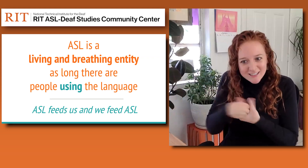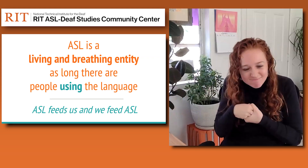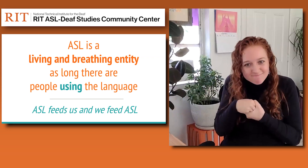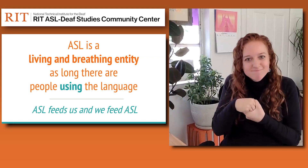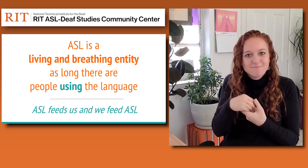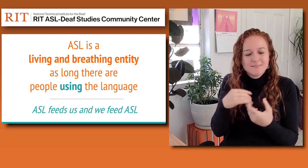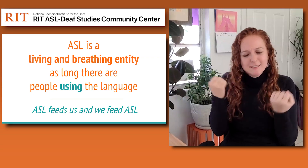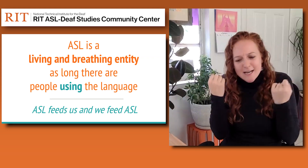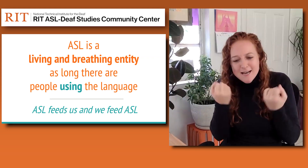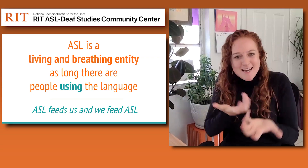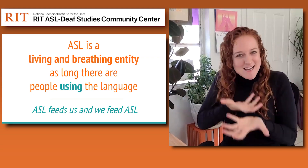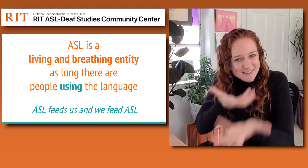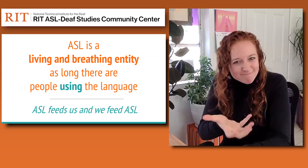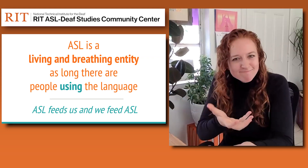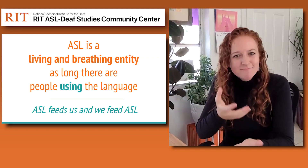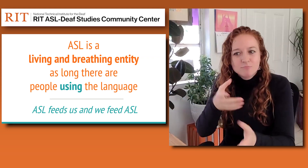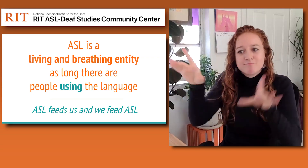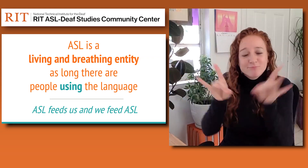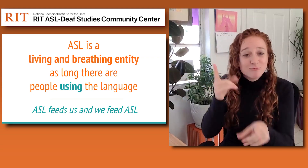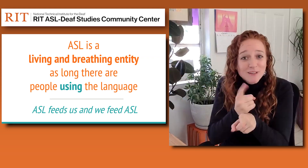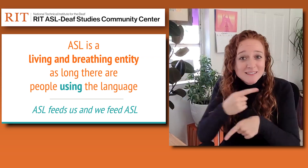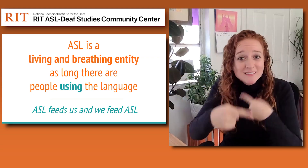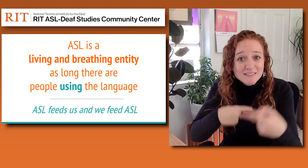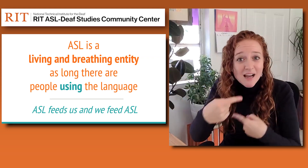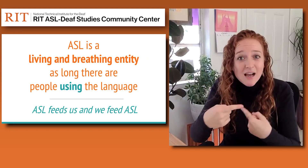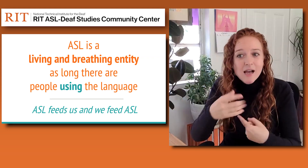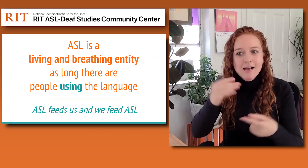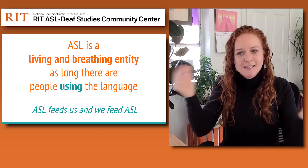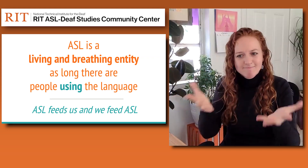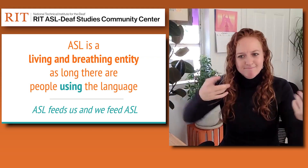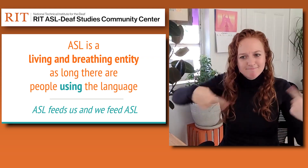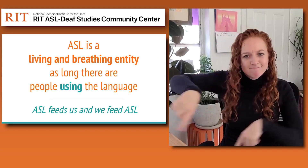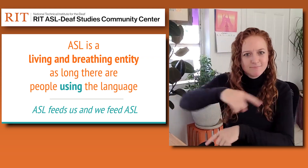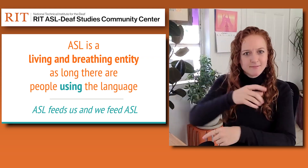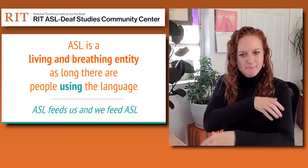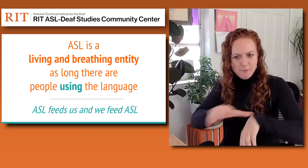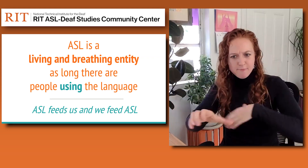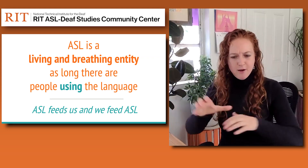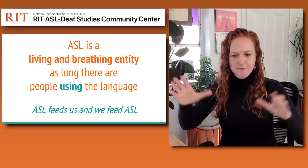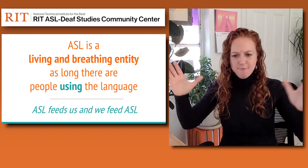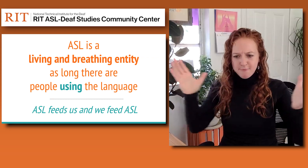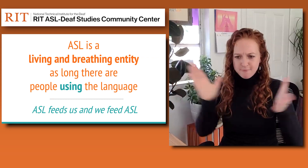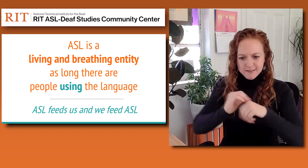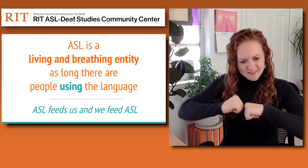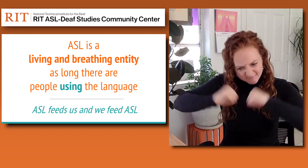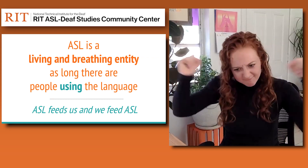of its strengths and growing the language and being able to empower each other.